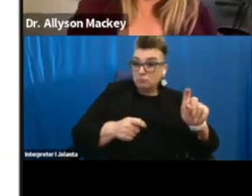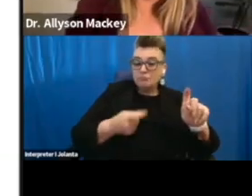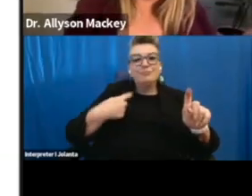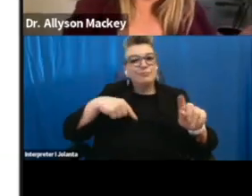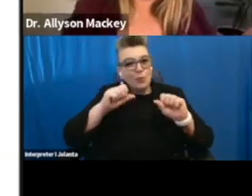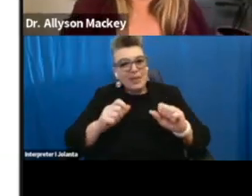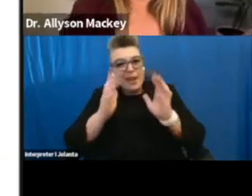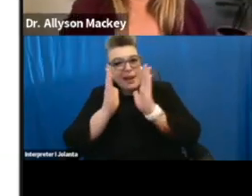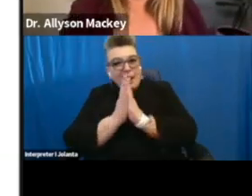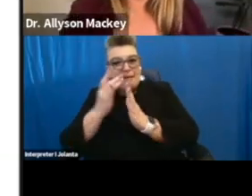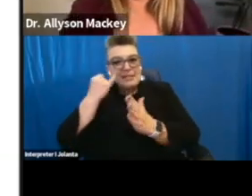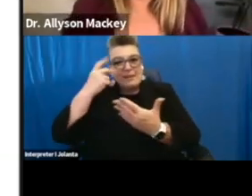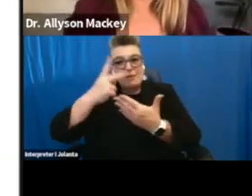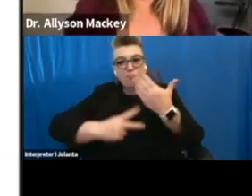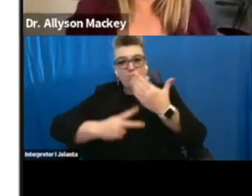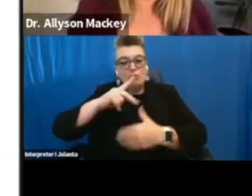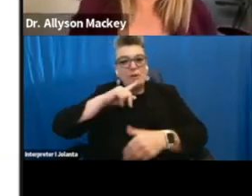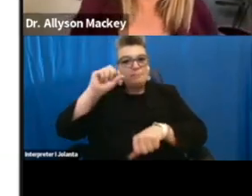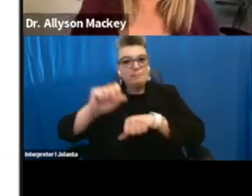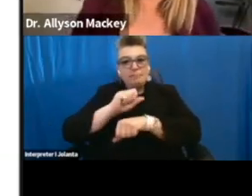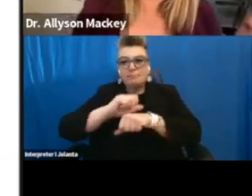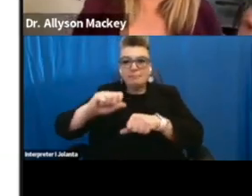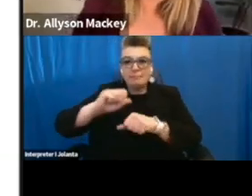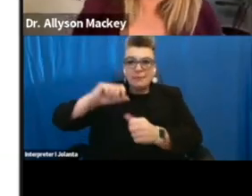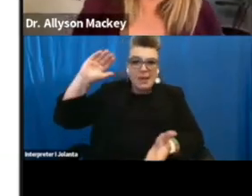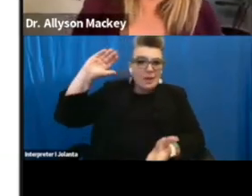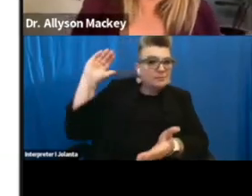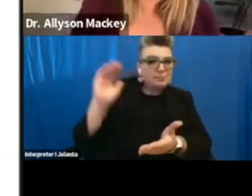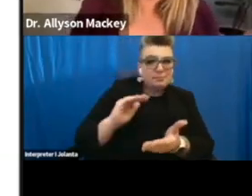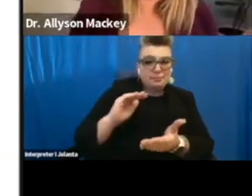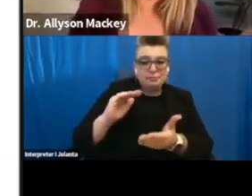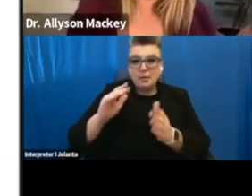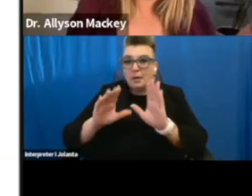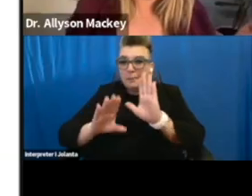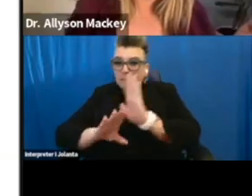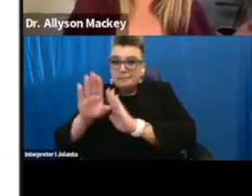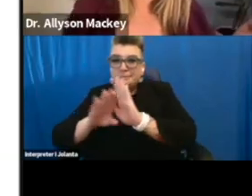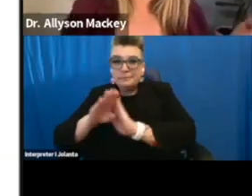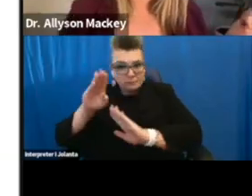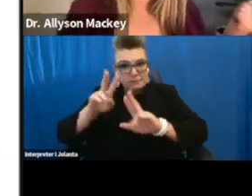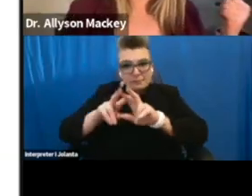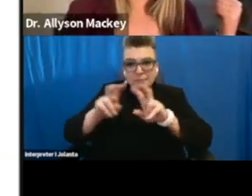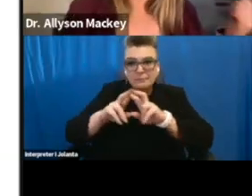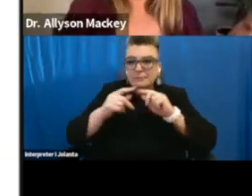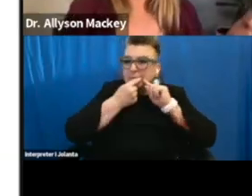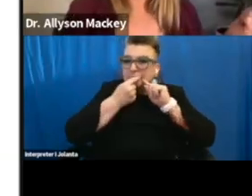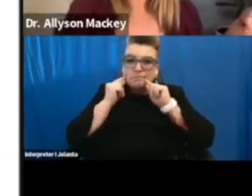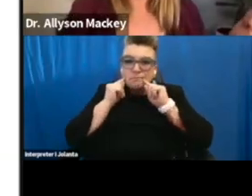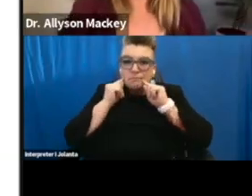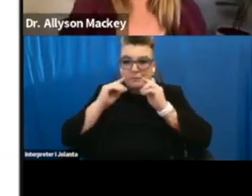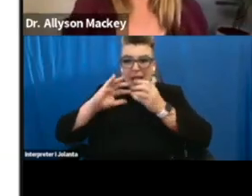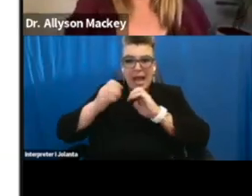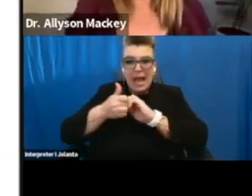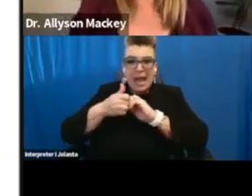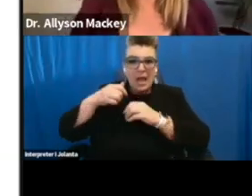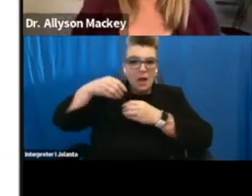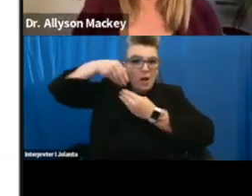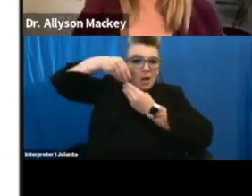down maturation of the body by looking at molar eruption or changes parent child interactions